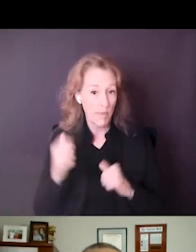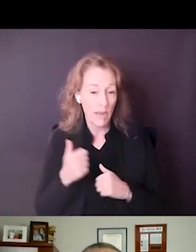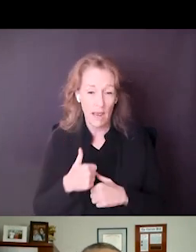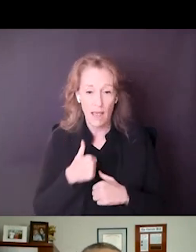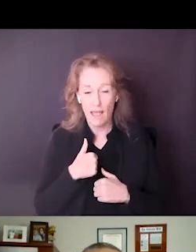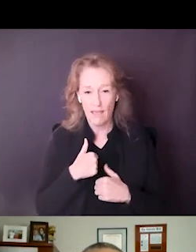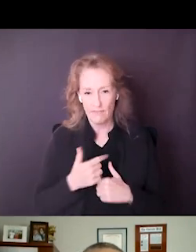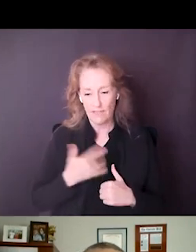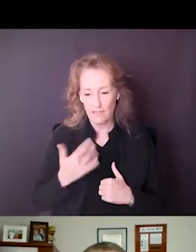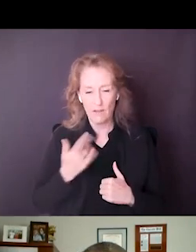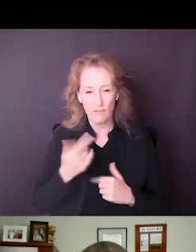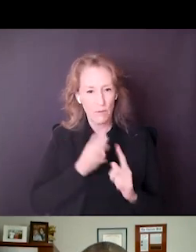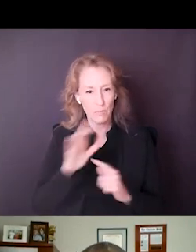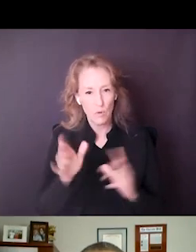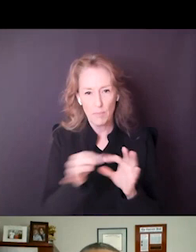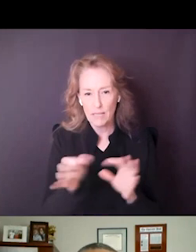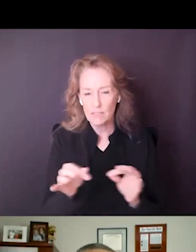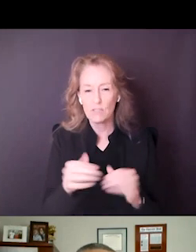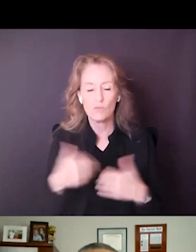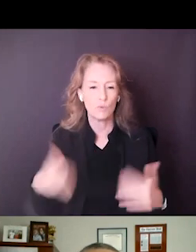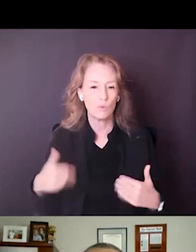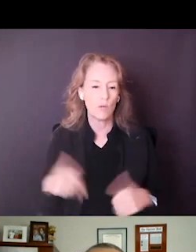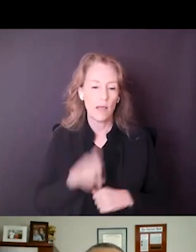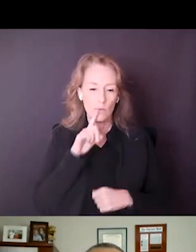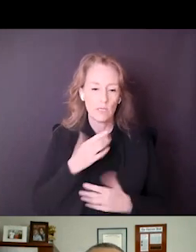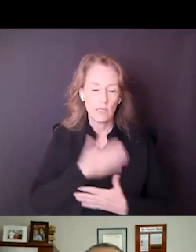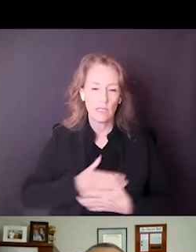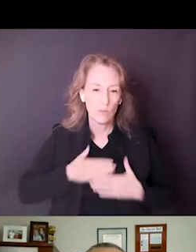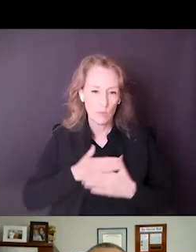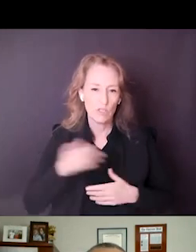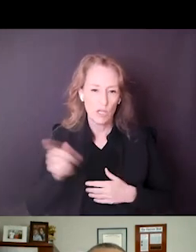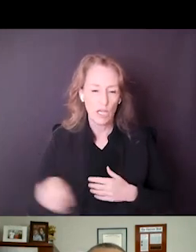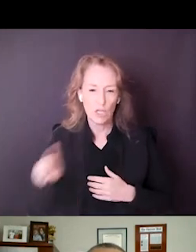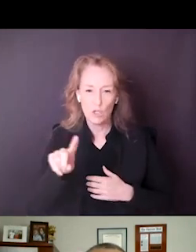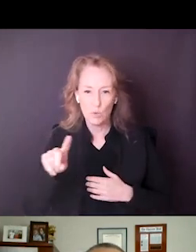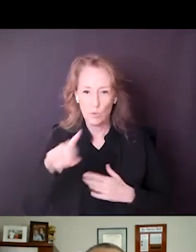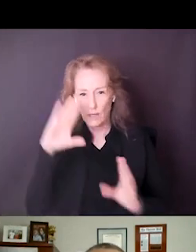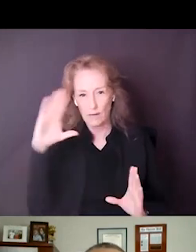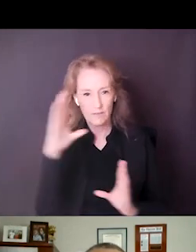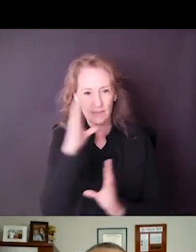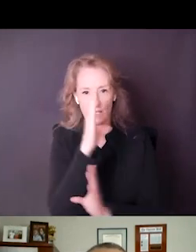INCREDIBLE AND REALLY APPRECIATE CENTERING US ON THAT IMPORTANT MESSAGE.